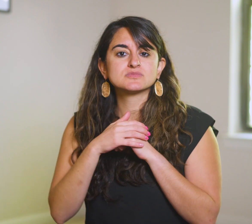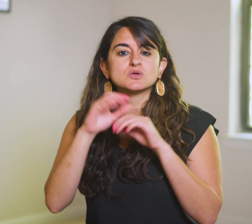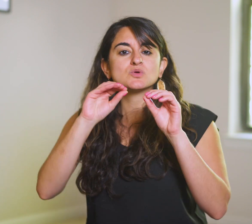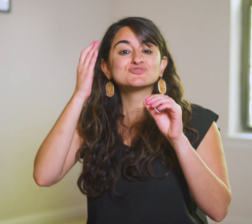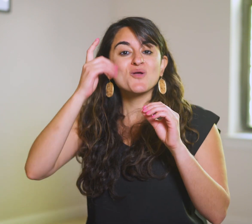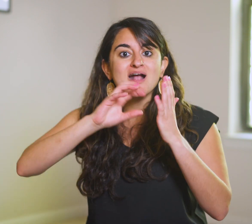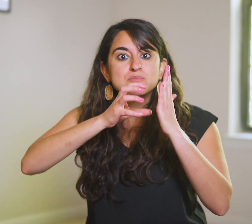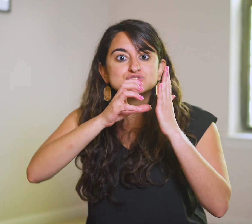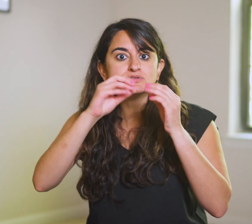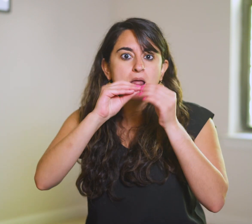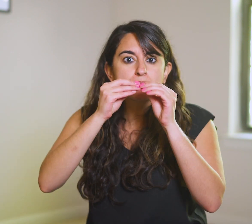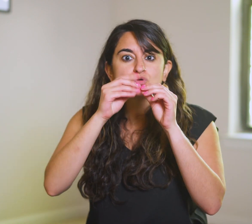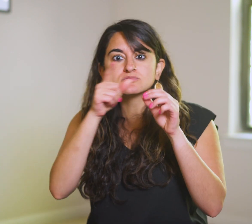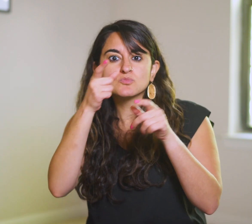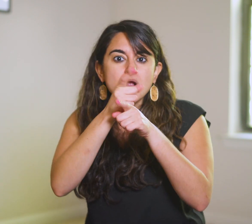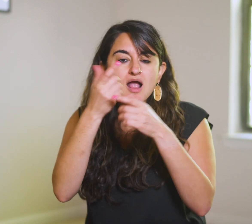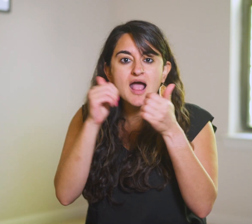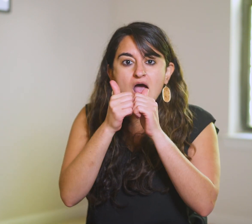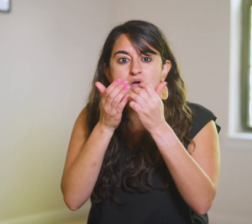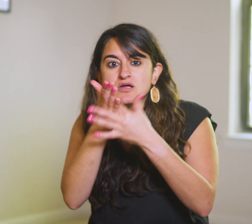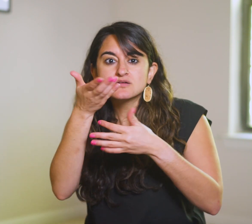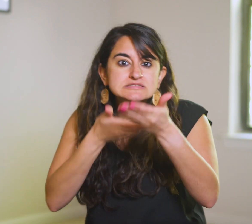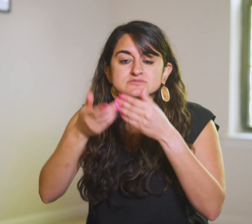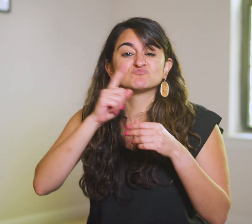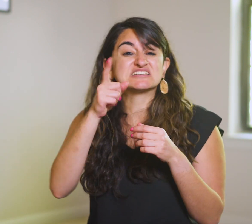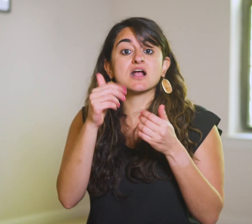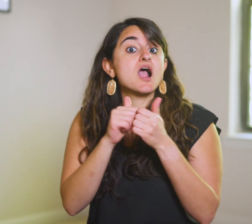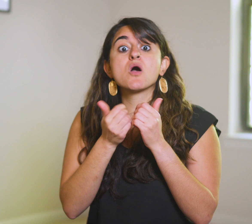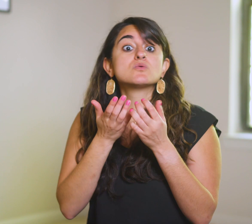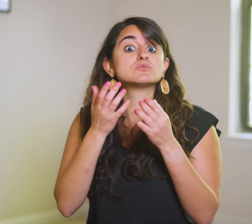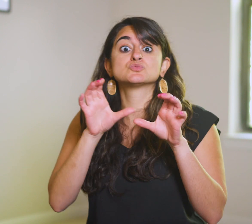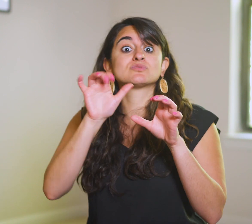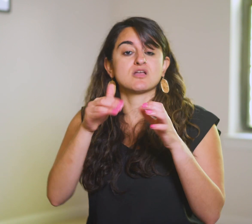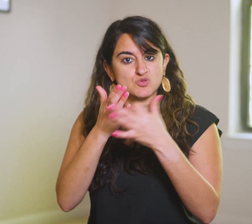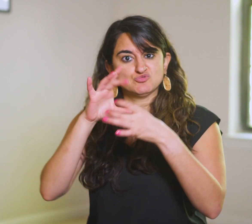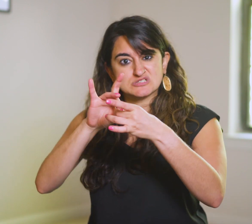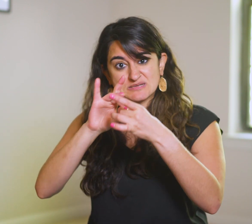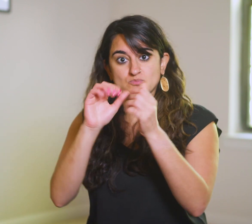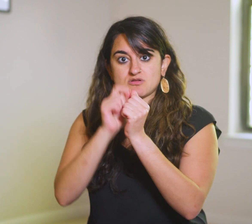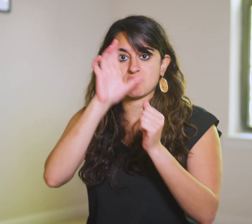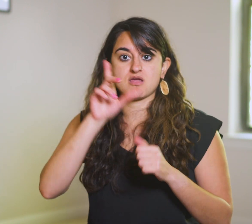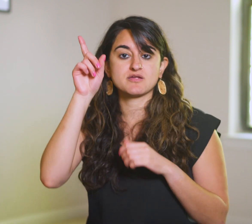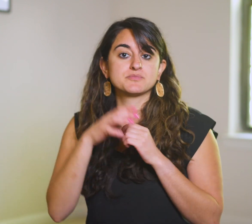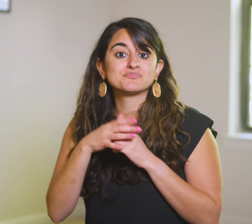This isn’t a combination lock; it’s a relationship with a compassionate God.